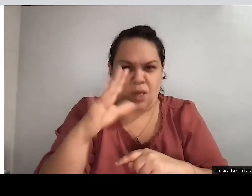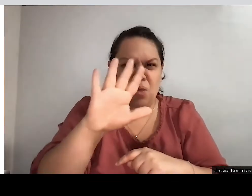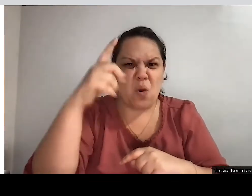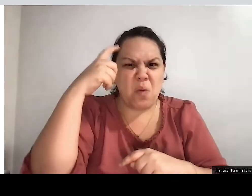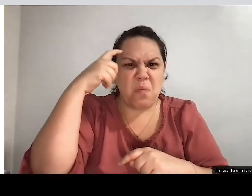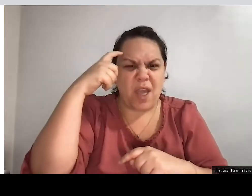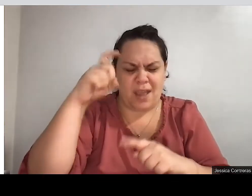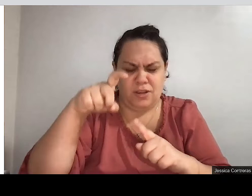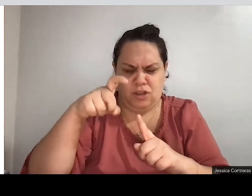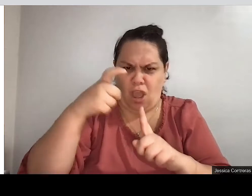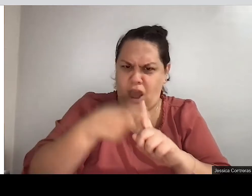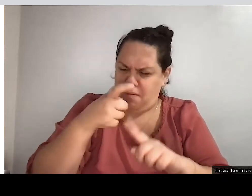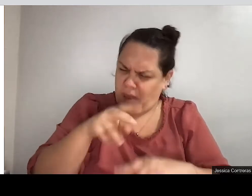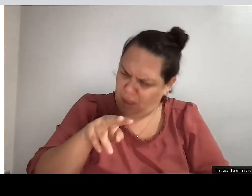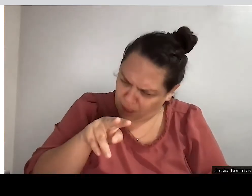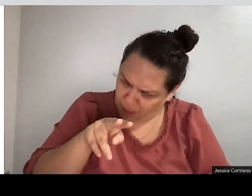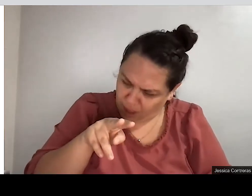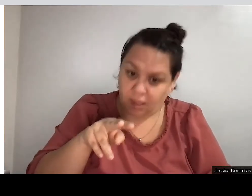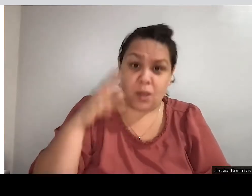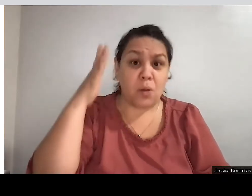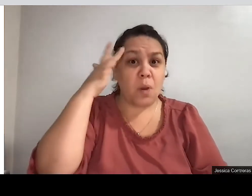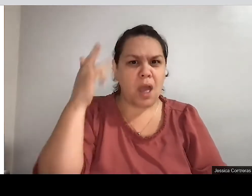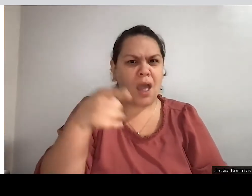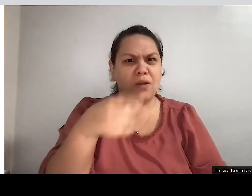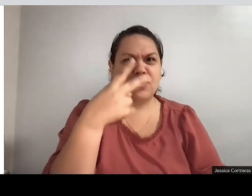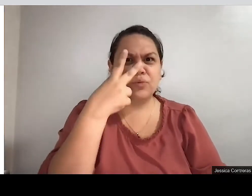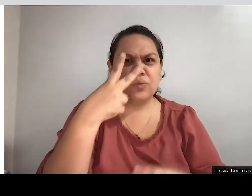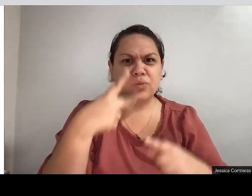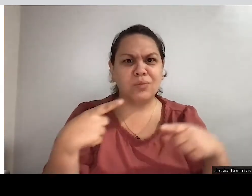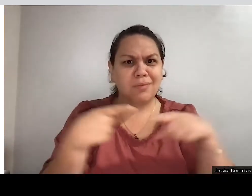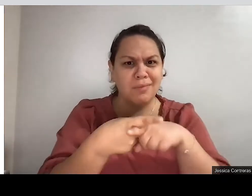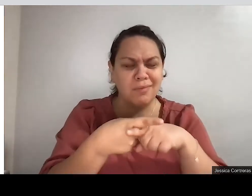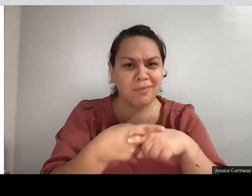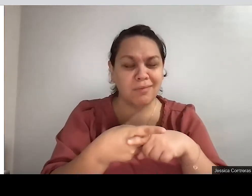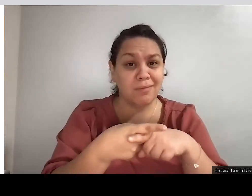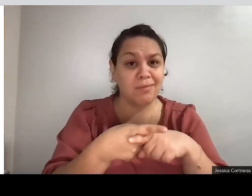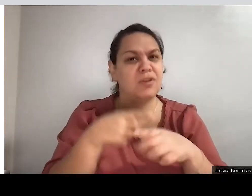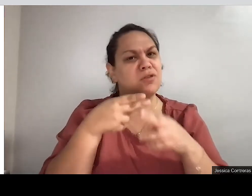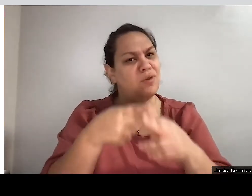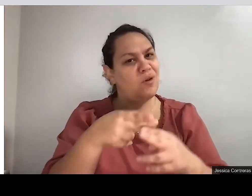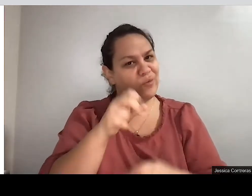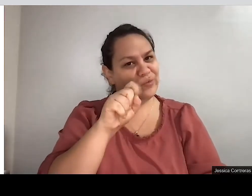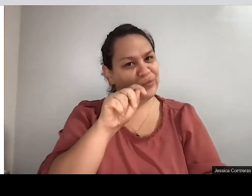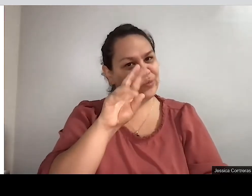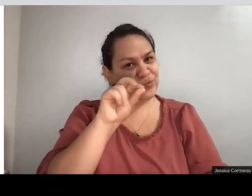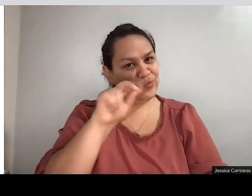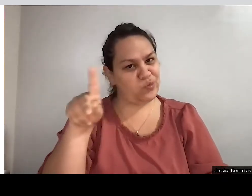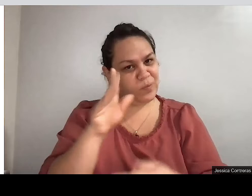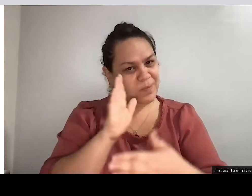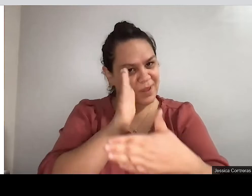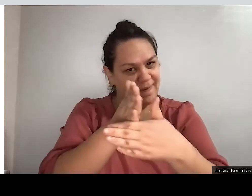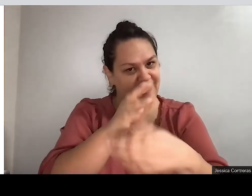For this example, it’s normal for people to pause for a minute to process the conflicting information, which is called the Stroop effect.